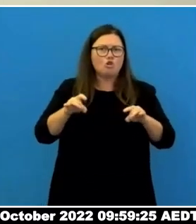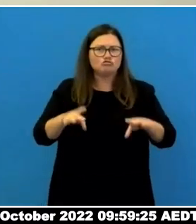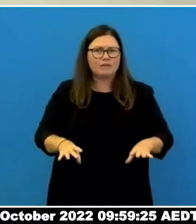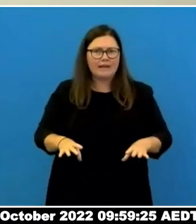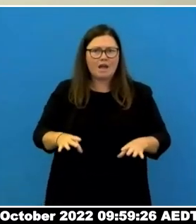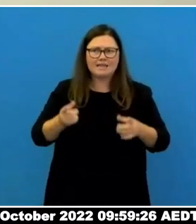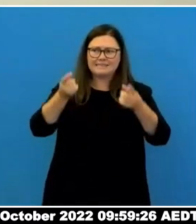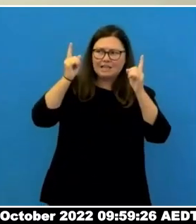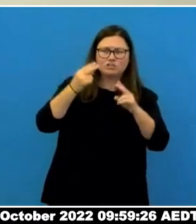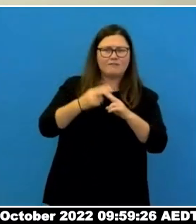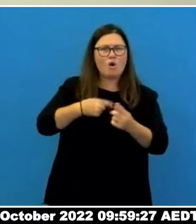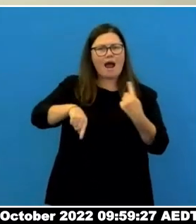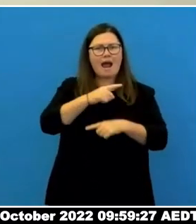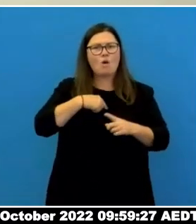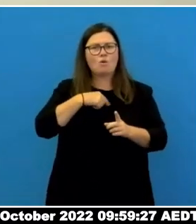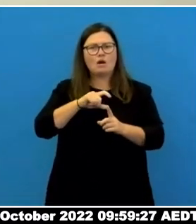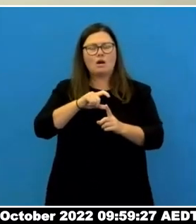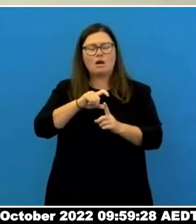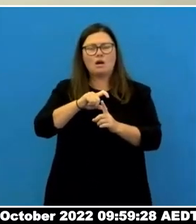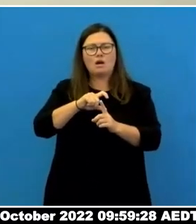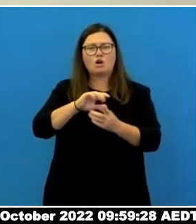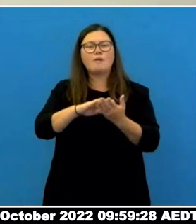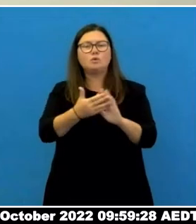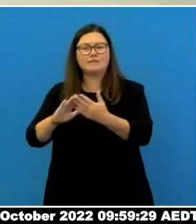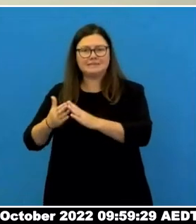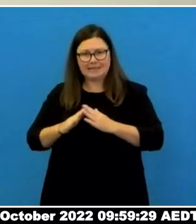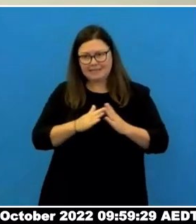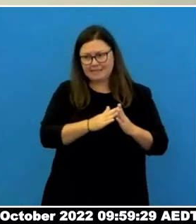The Human Rights Commission called for a national anti racism framework